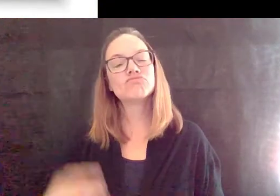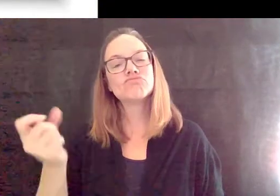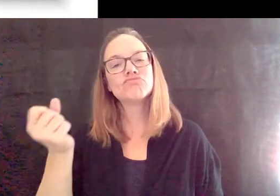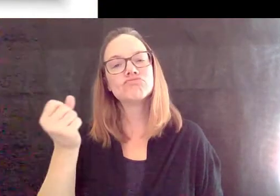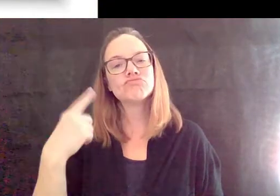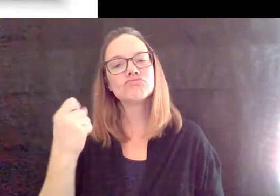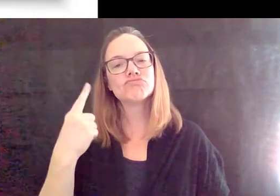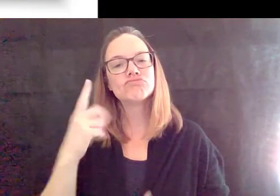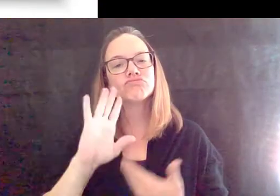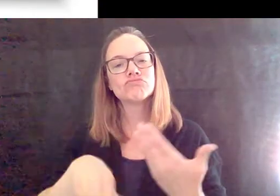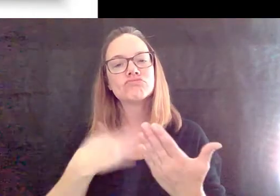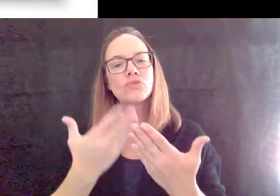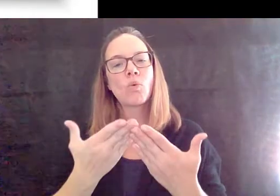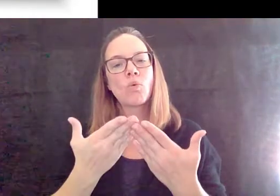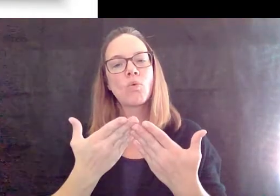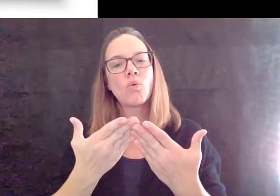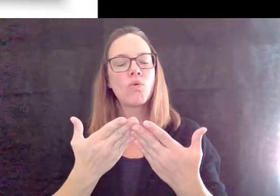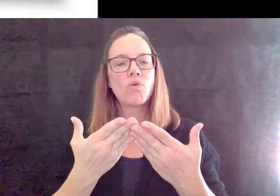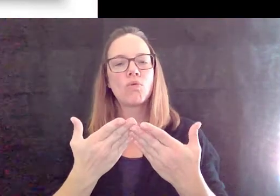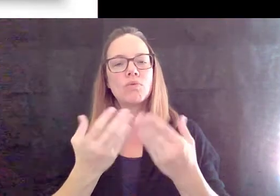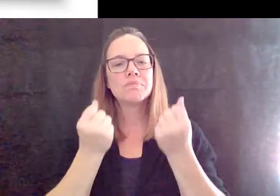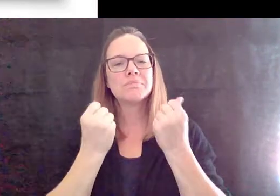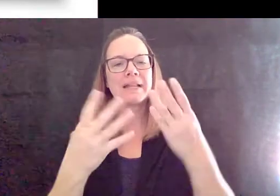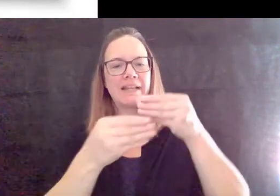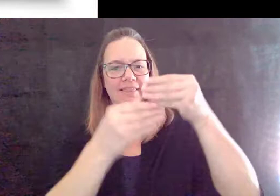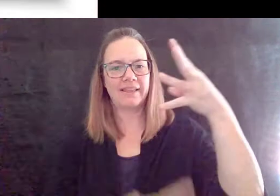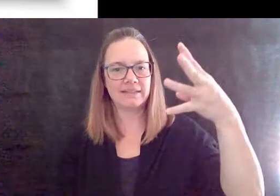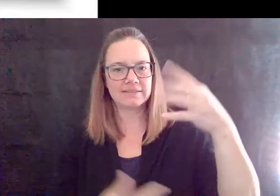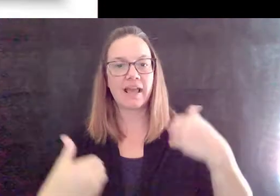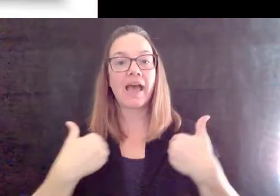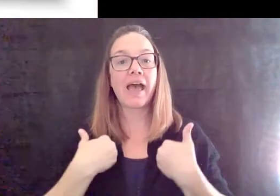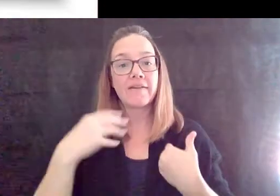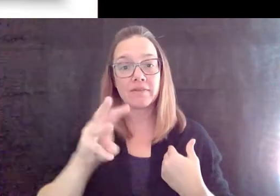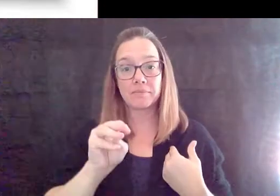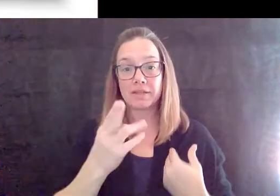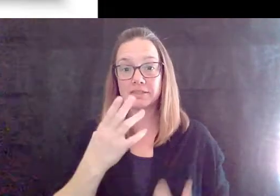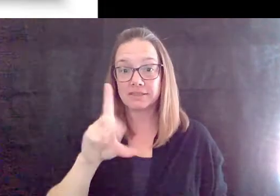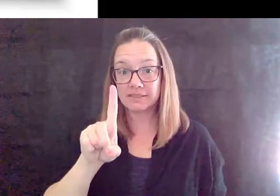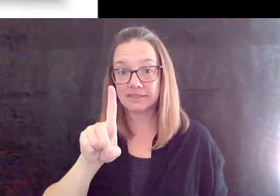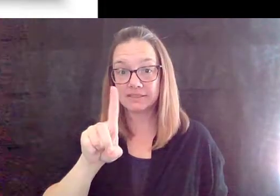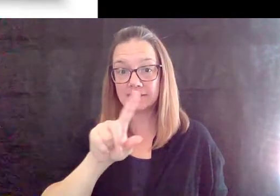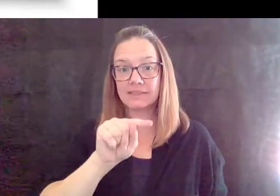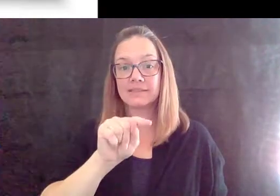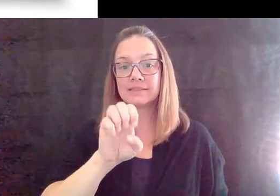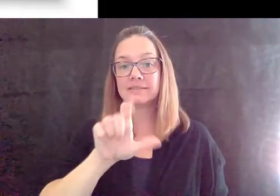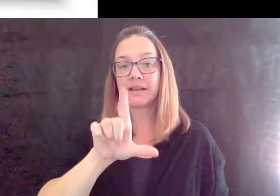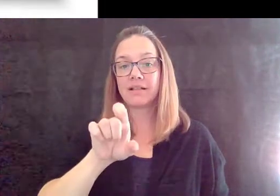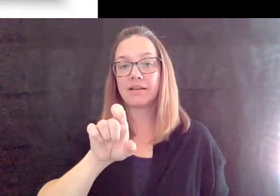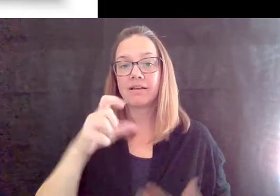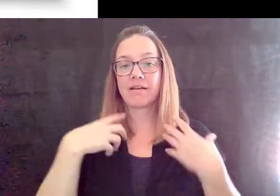So it's a whole sort of components of things here, right. We have our Mental Health Center of Denver telehealth app